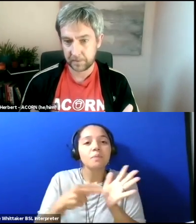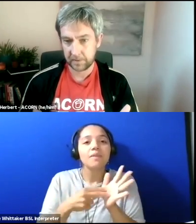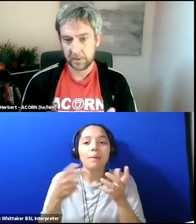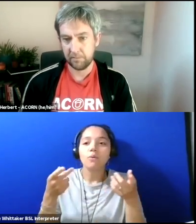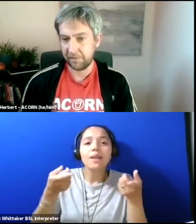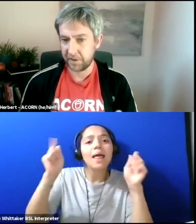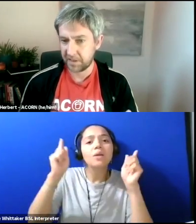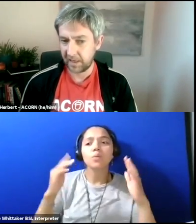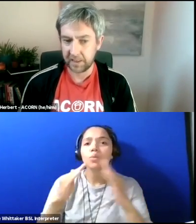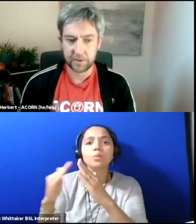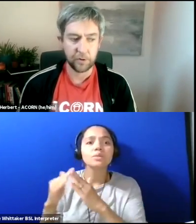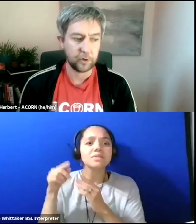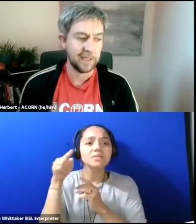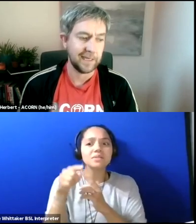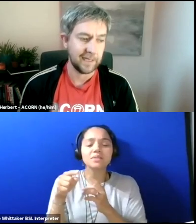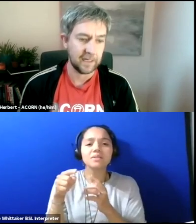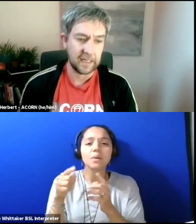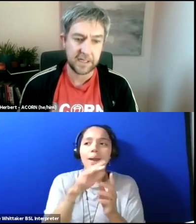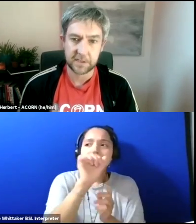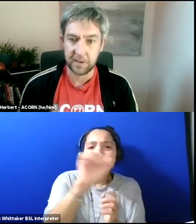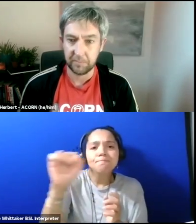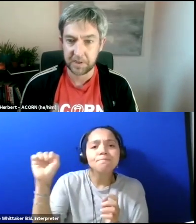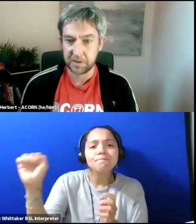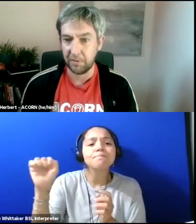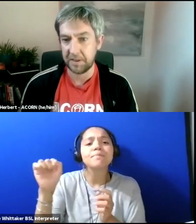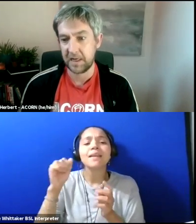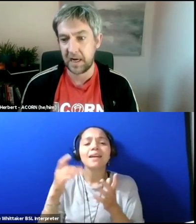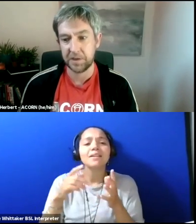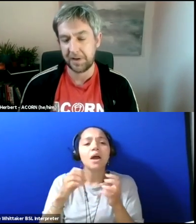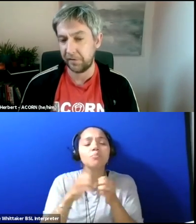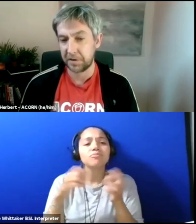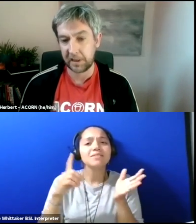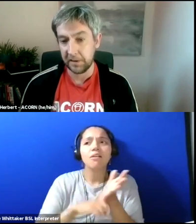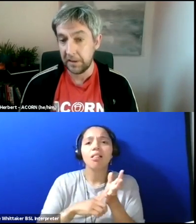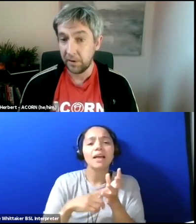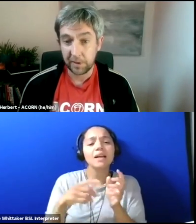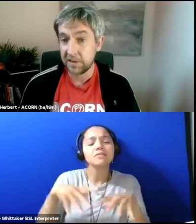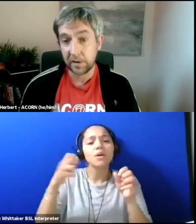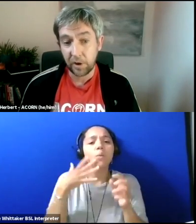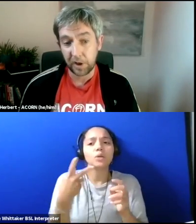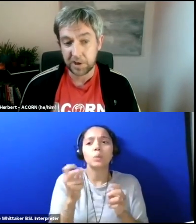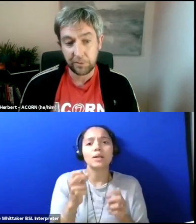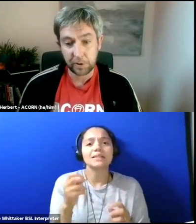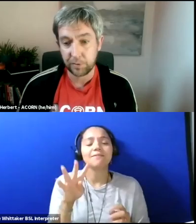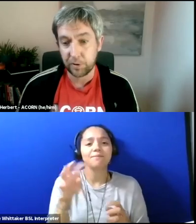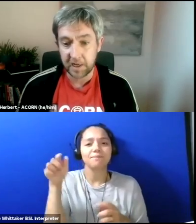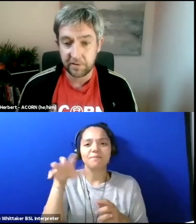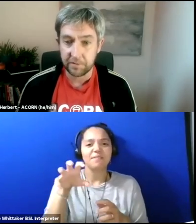When we first started doorknocking in Easton, in Bristol, where we started in 2014, we didn't know what issue we wanted to organise around.